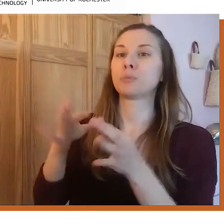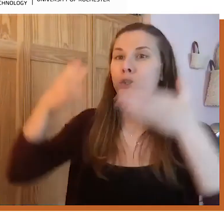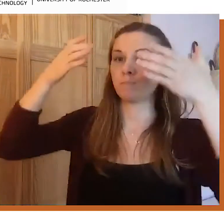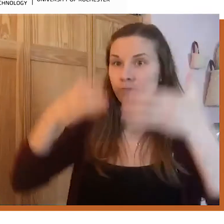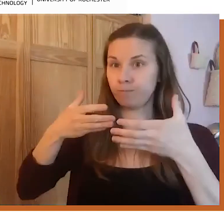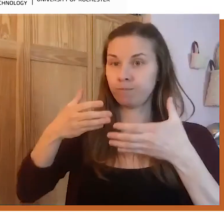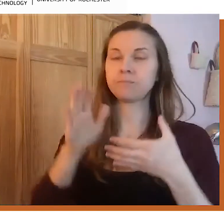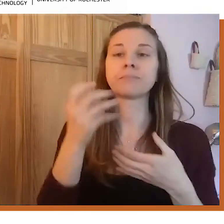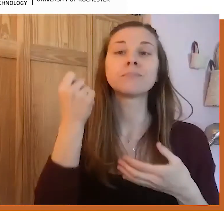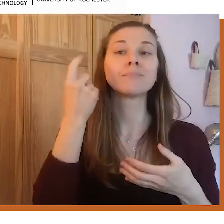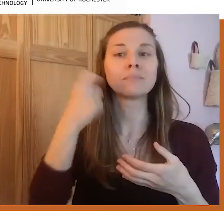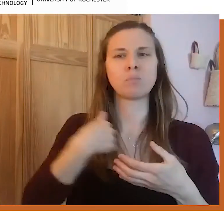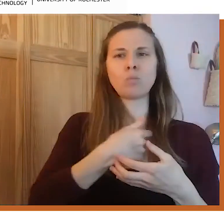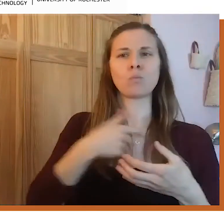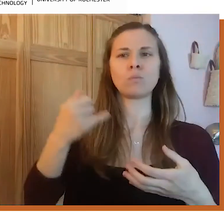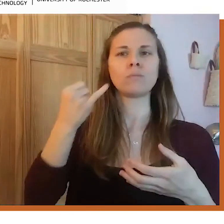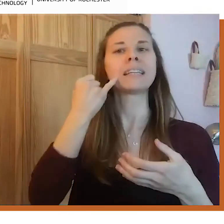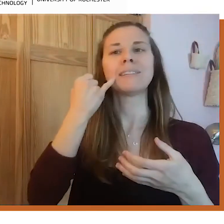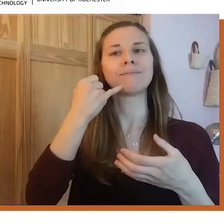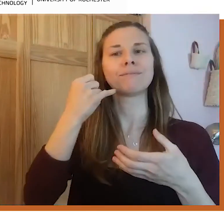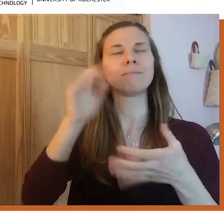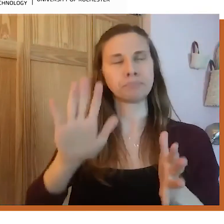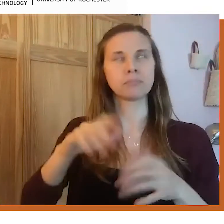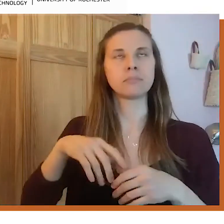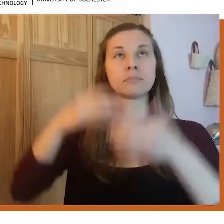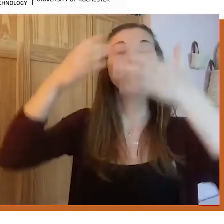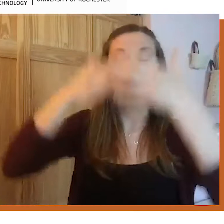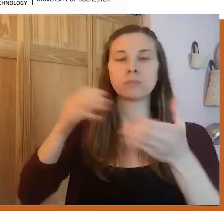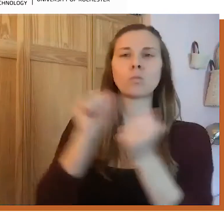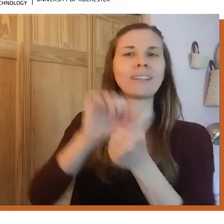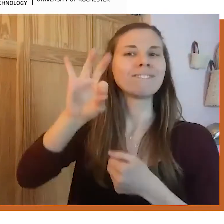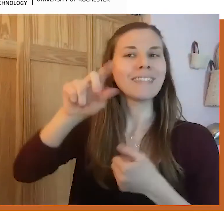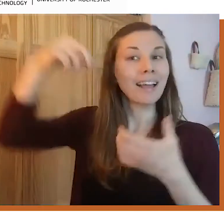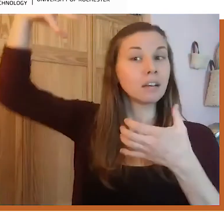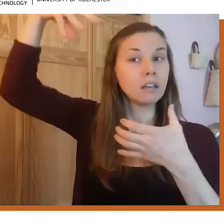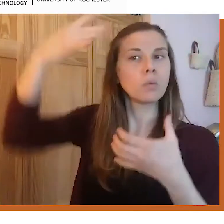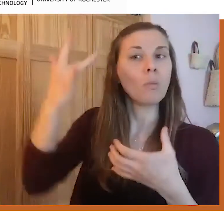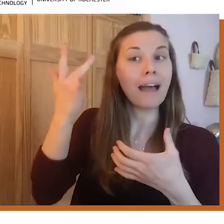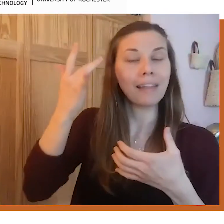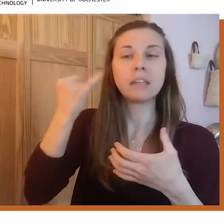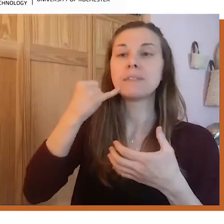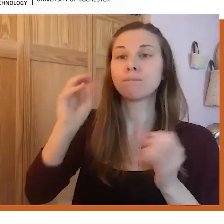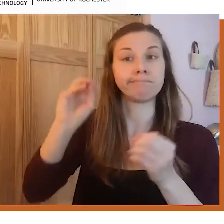that the interpreters could wear. Now, the hood has a fan in it, and the fan is because